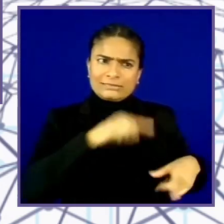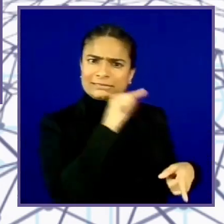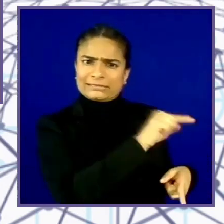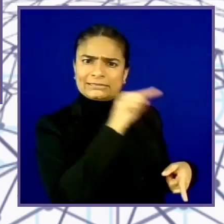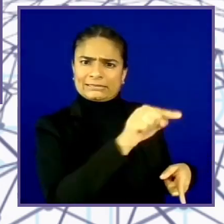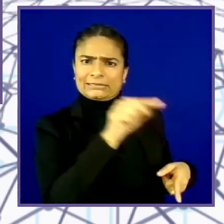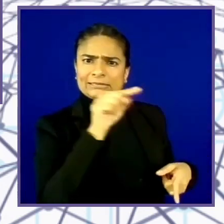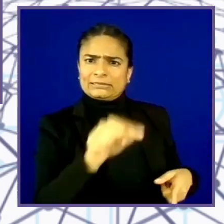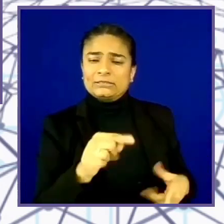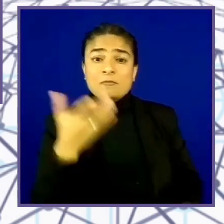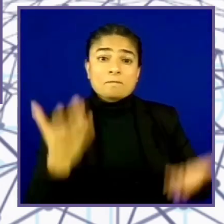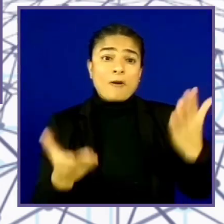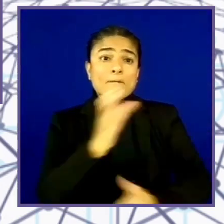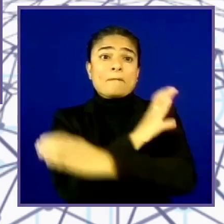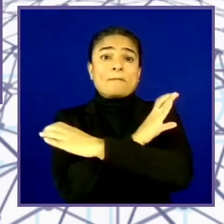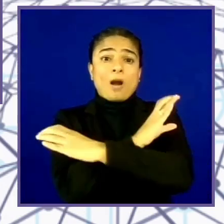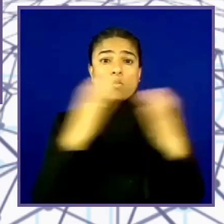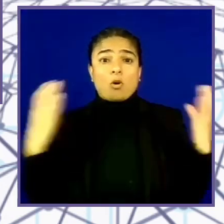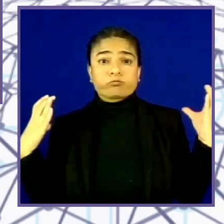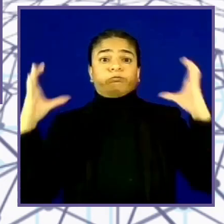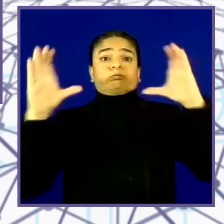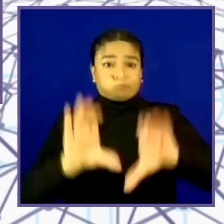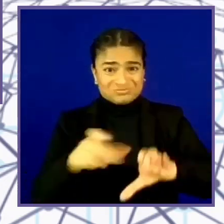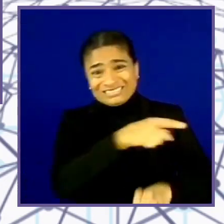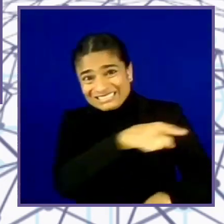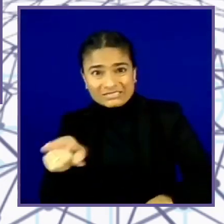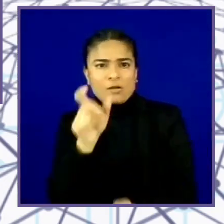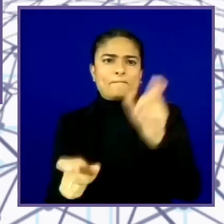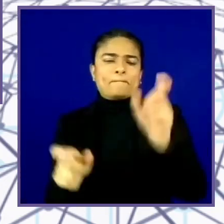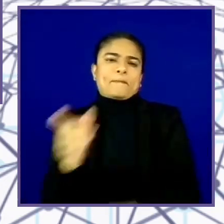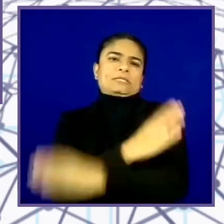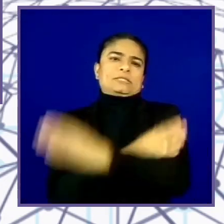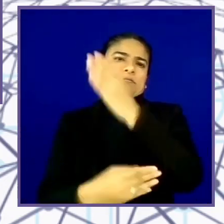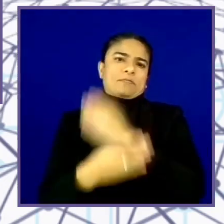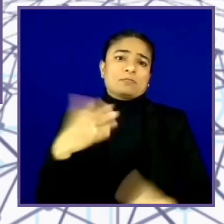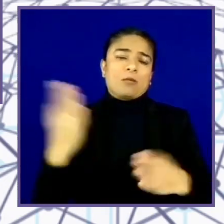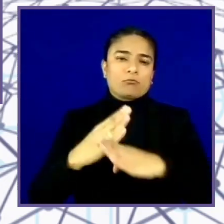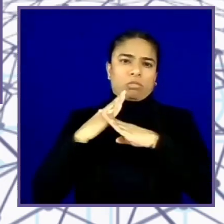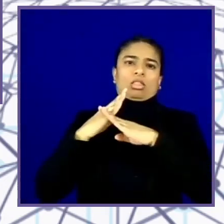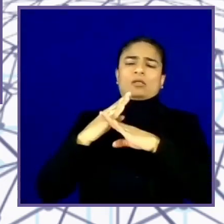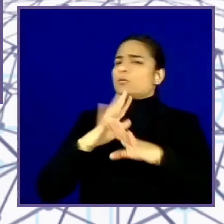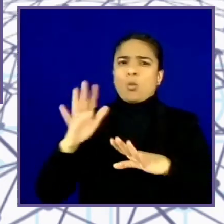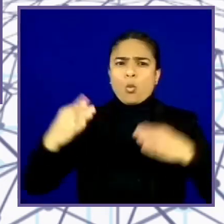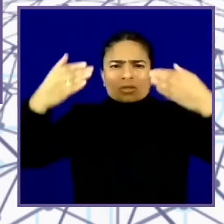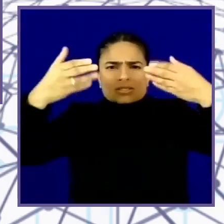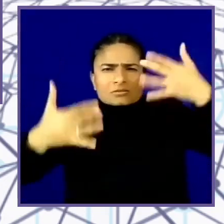But that awareness needs to continue to grow, expand and populate. For more industries around